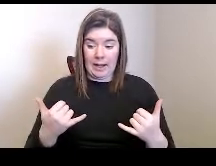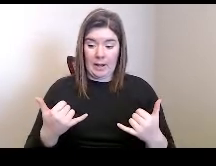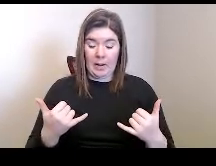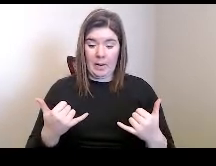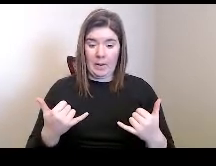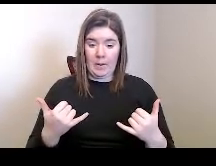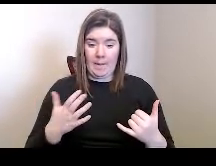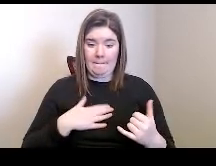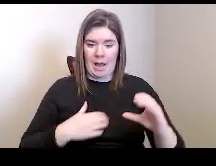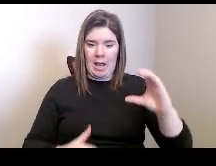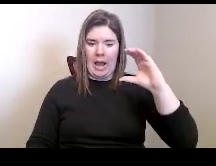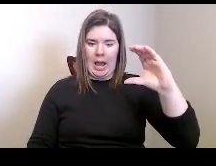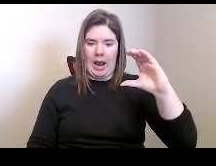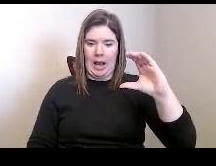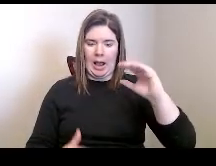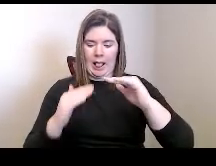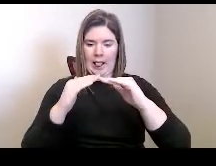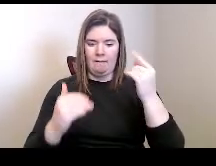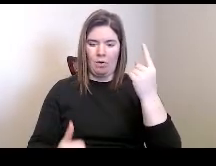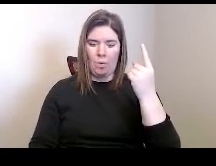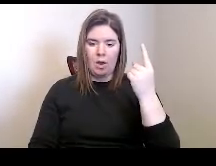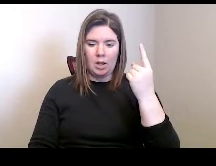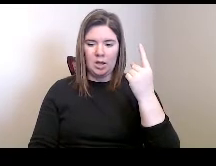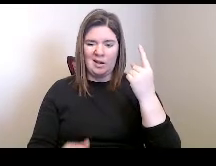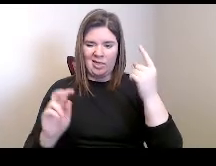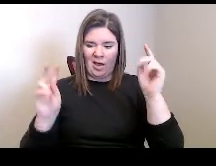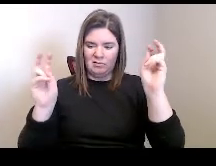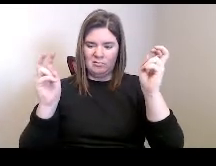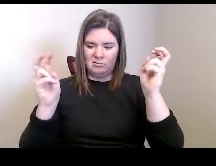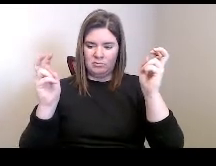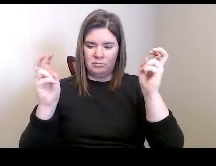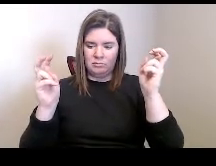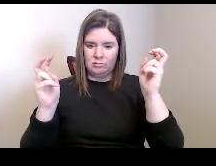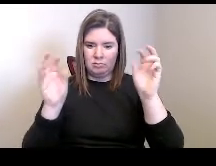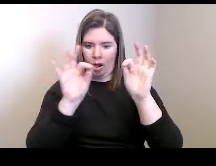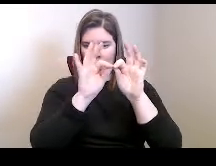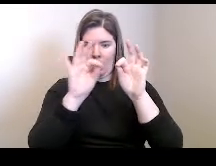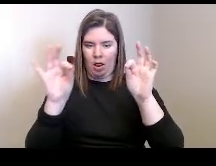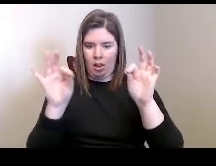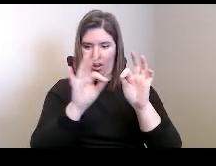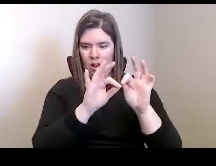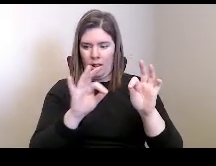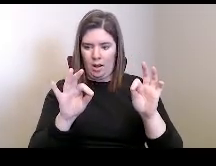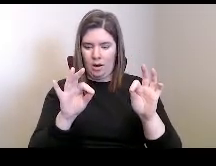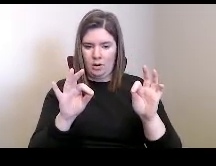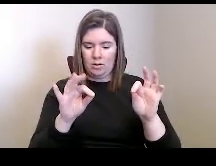1, Employer Perspectives on Employment of People with Disabilities, now shows in the headings.